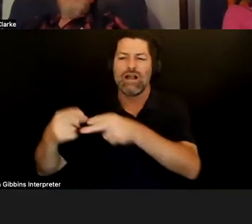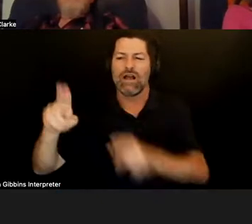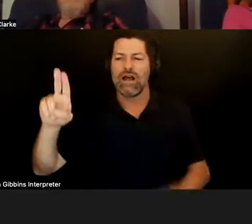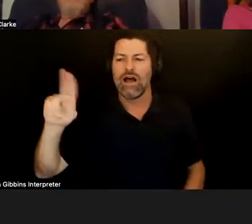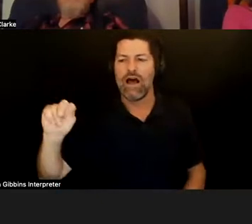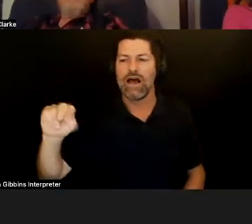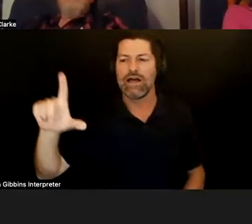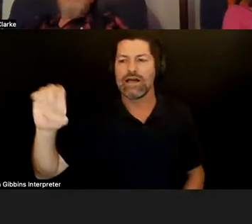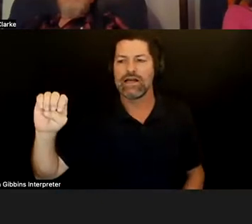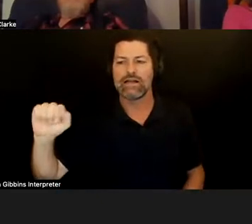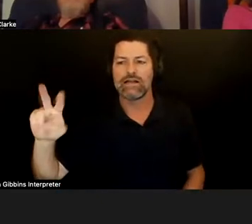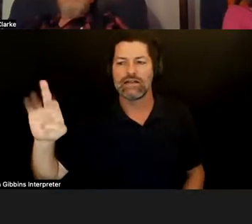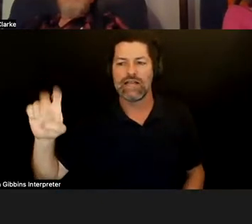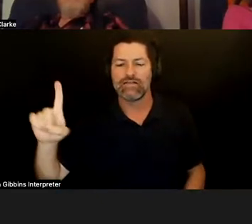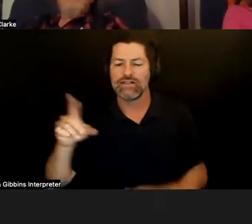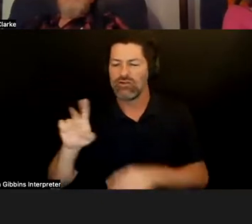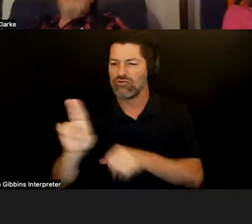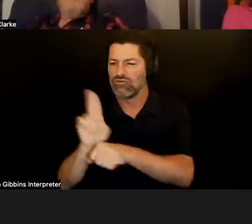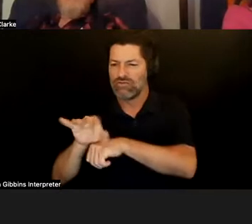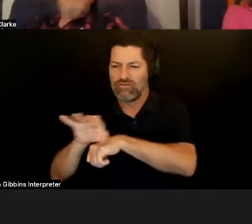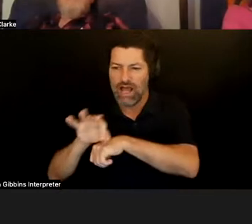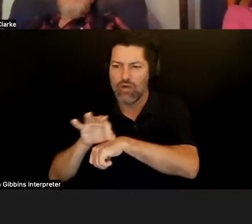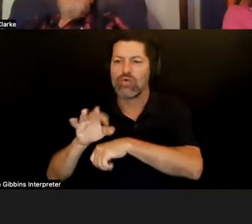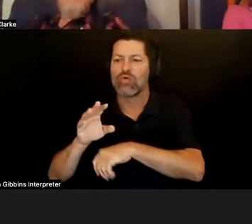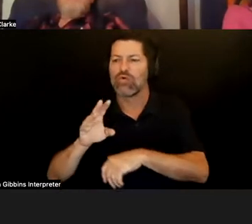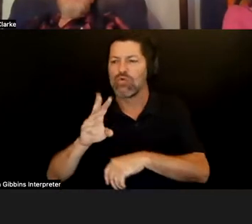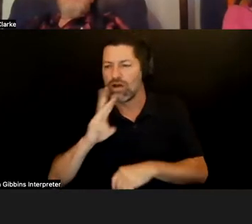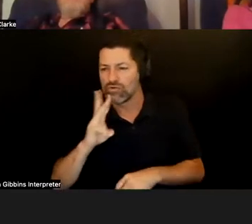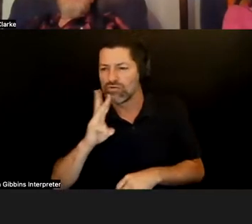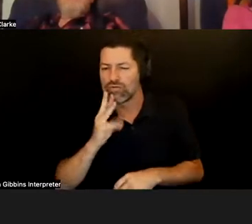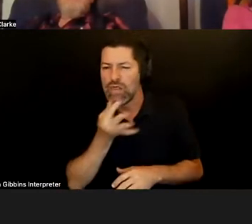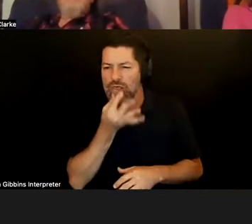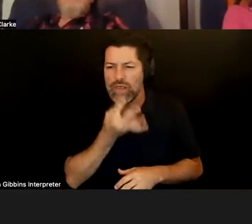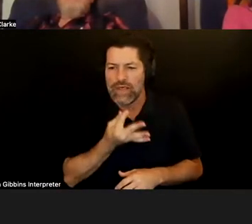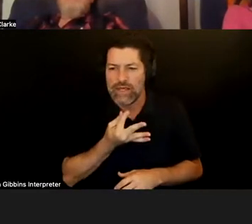made from flour and water. 19:21:19 It's very thin it's an unleavened